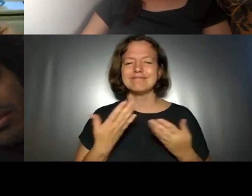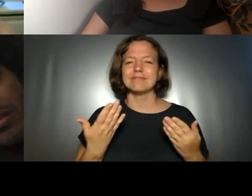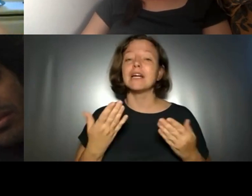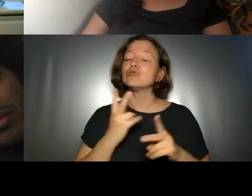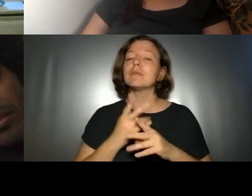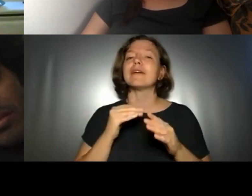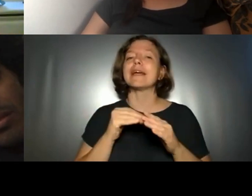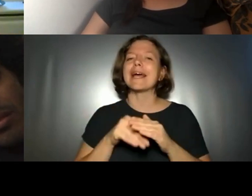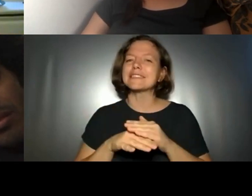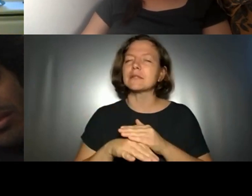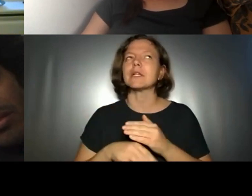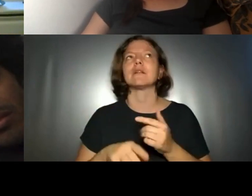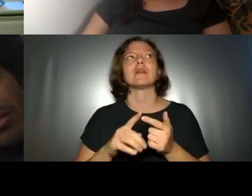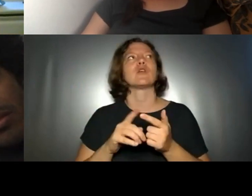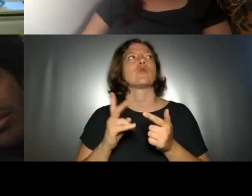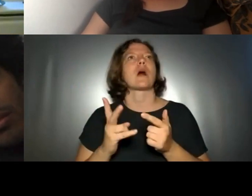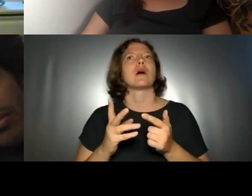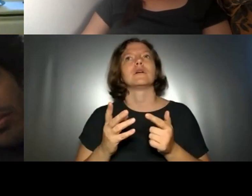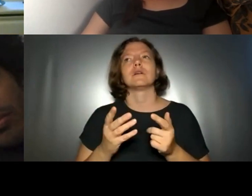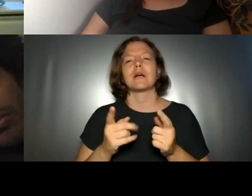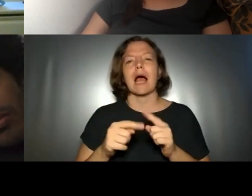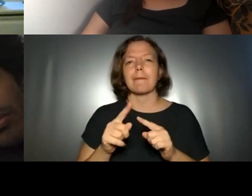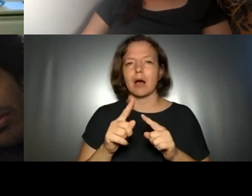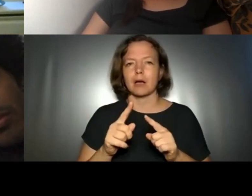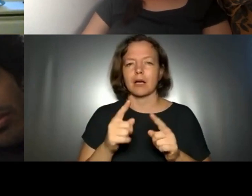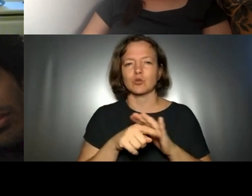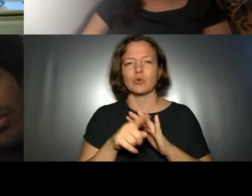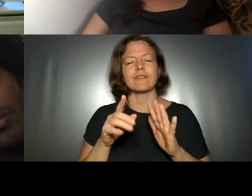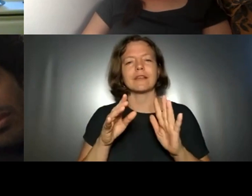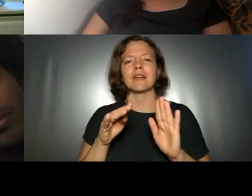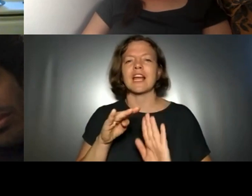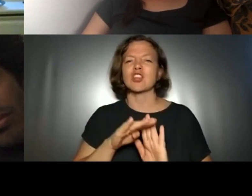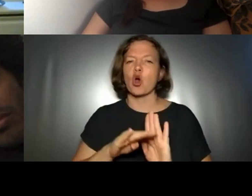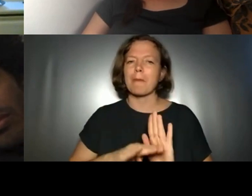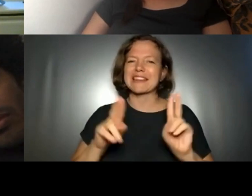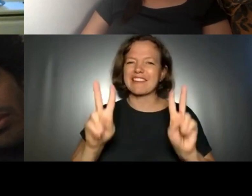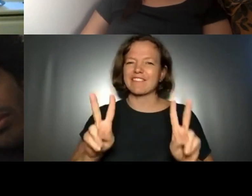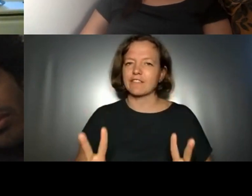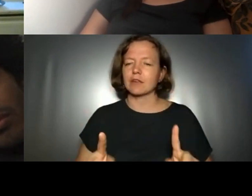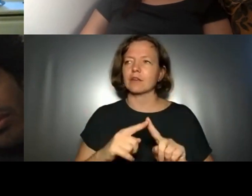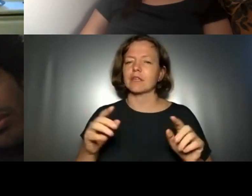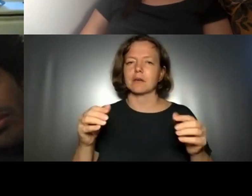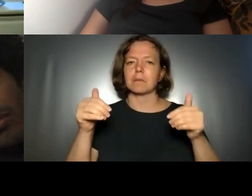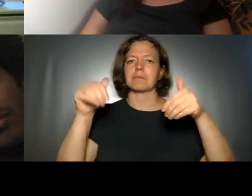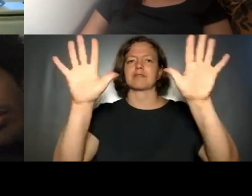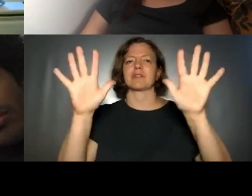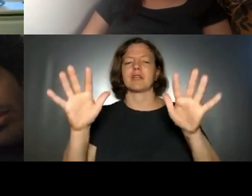but not like the normal, difficult discussions we have about "Oh, we need basic access." and stuff like that.